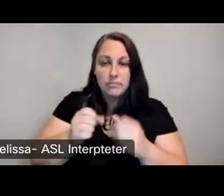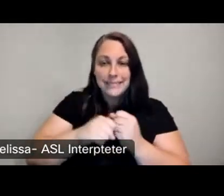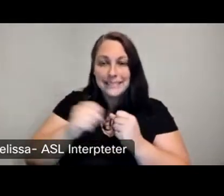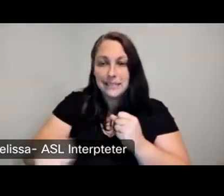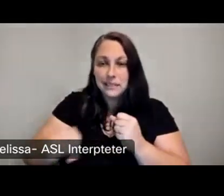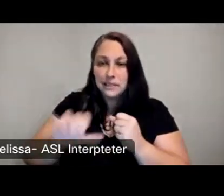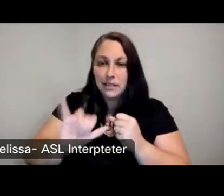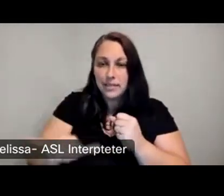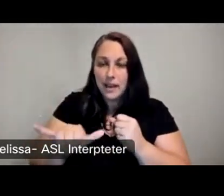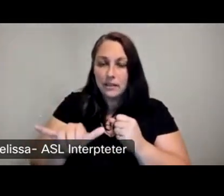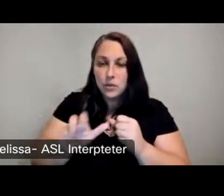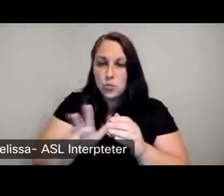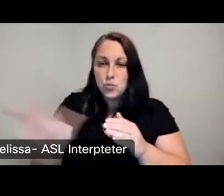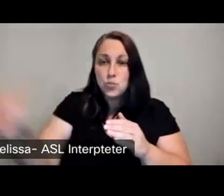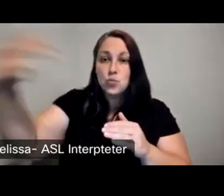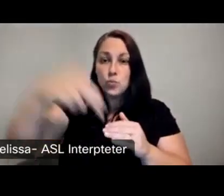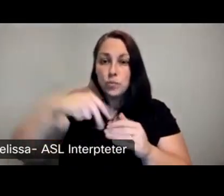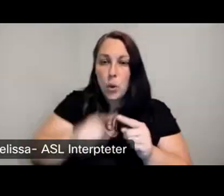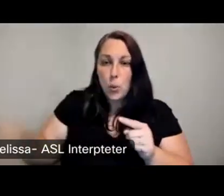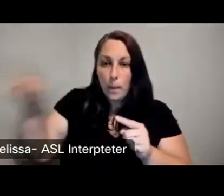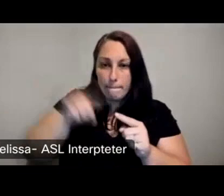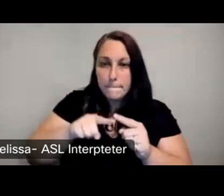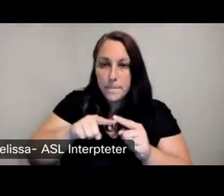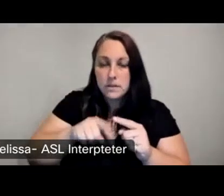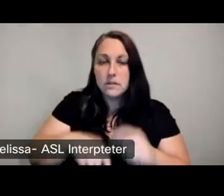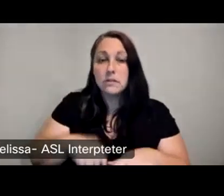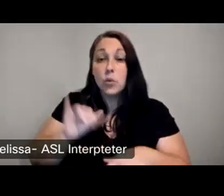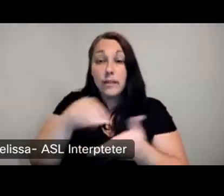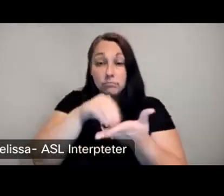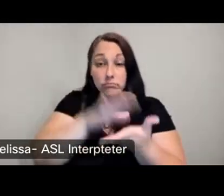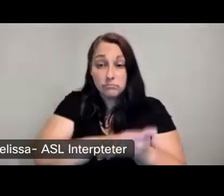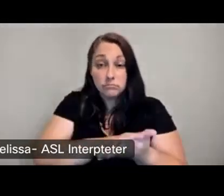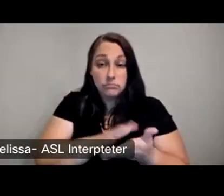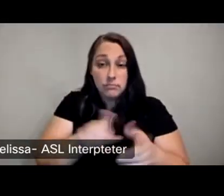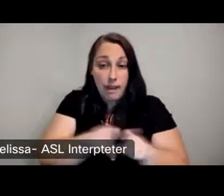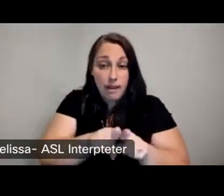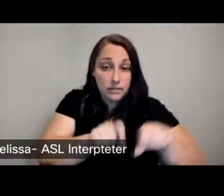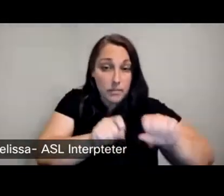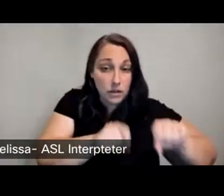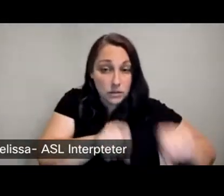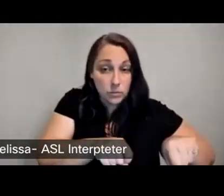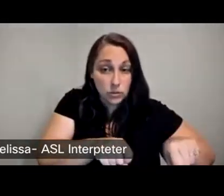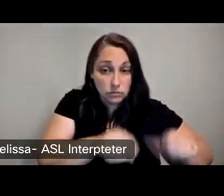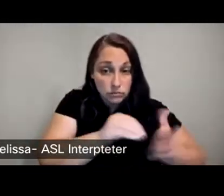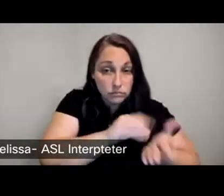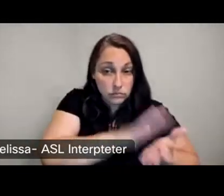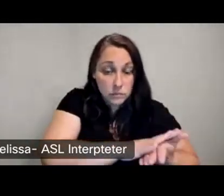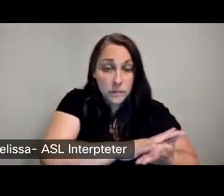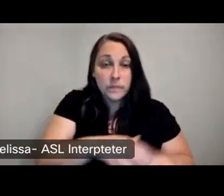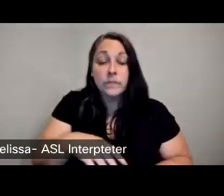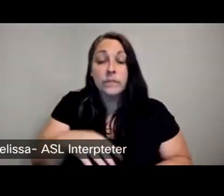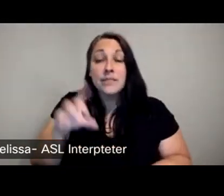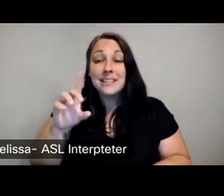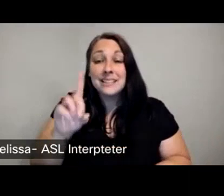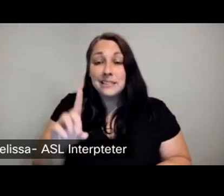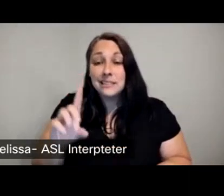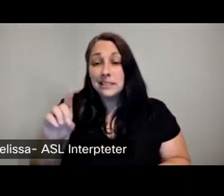um so so it is documented as a possibility which I think on on the DDOT side um we were